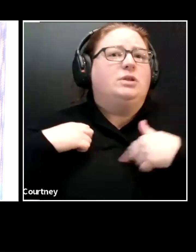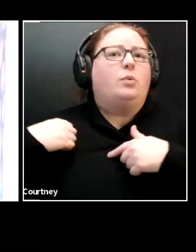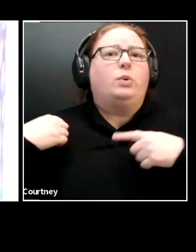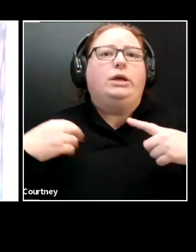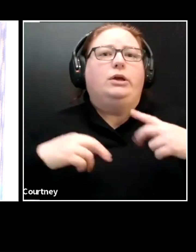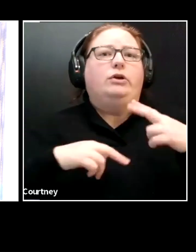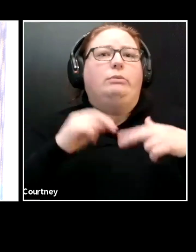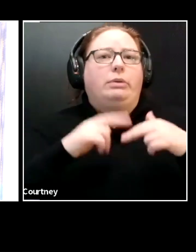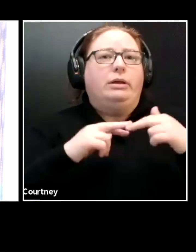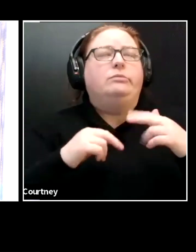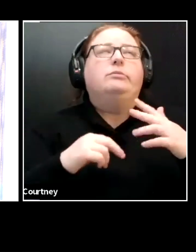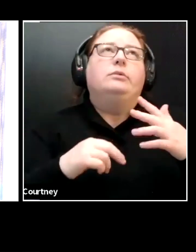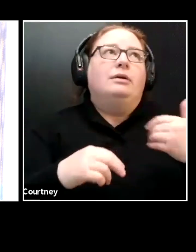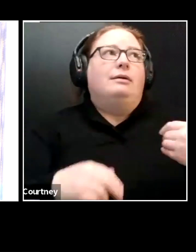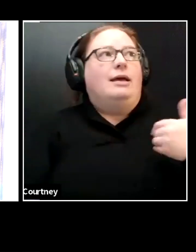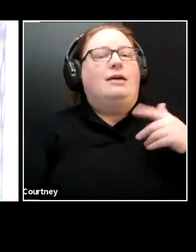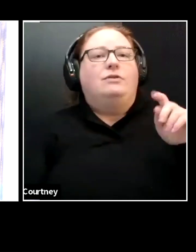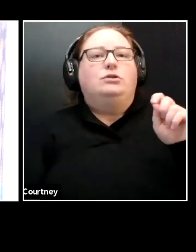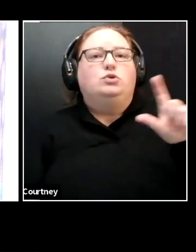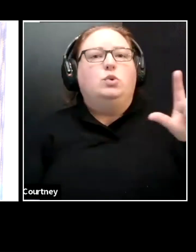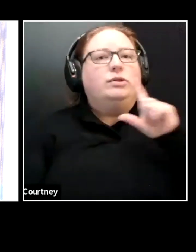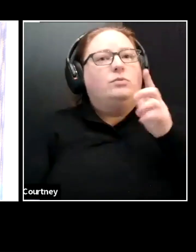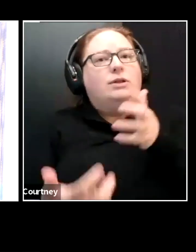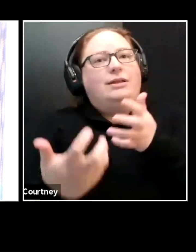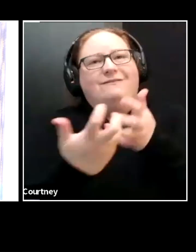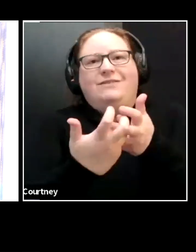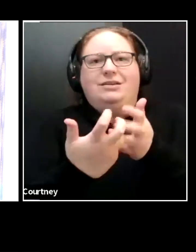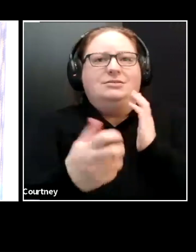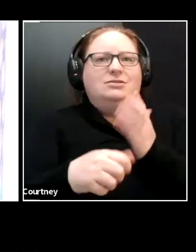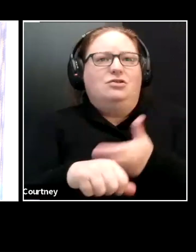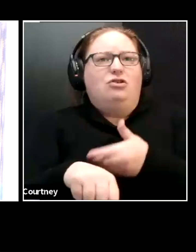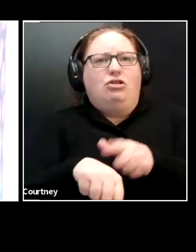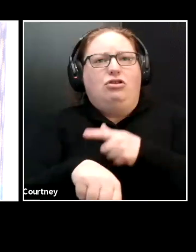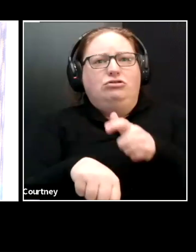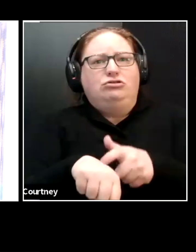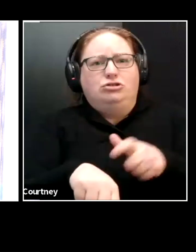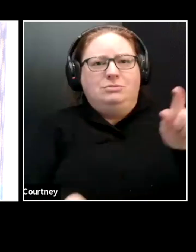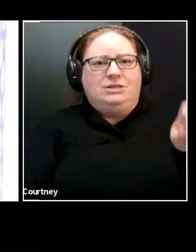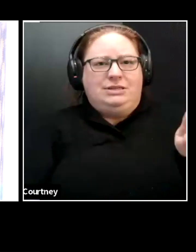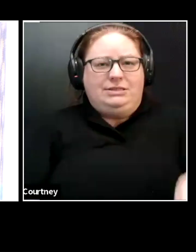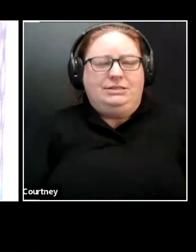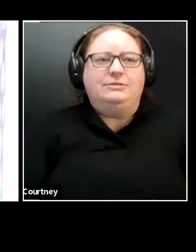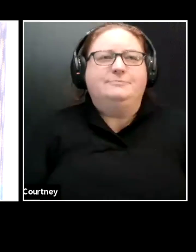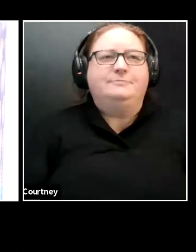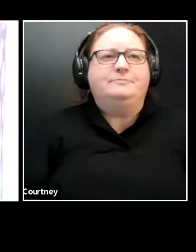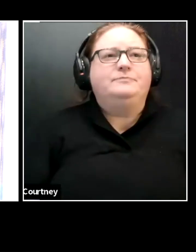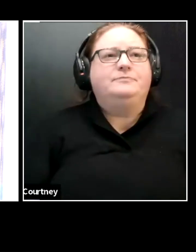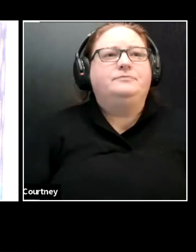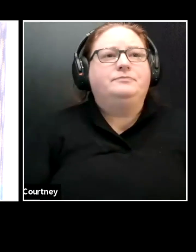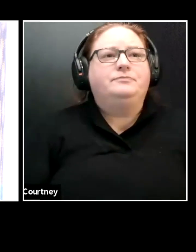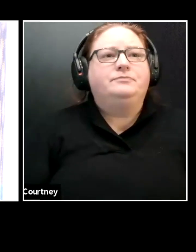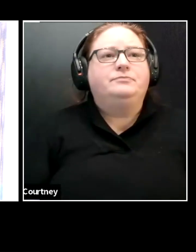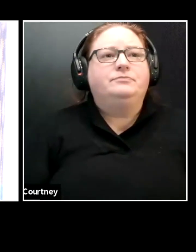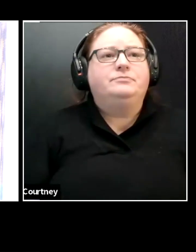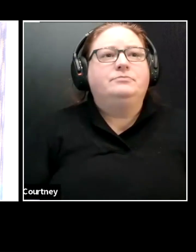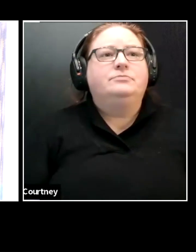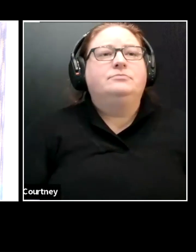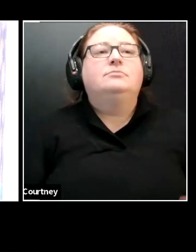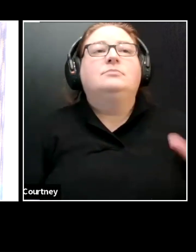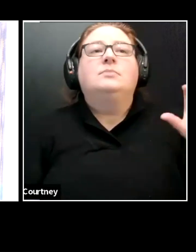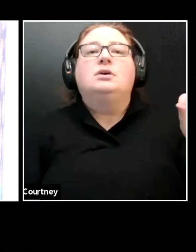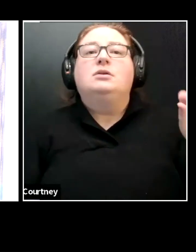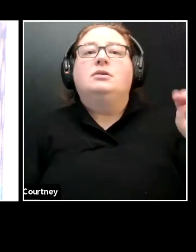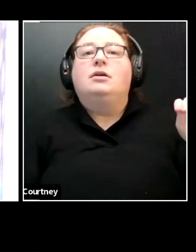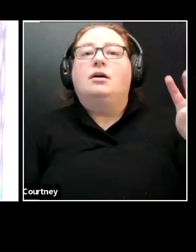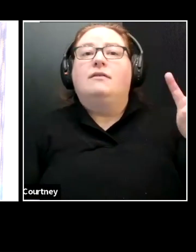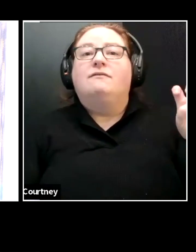use a tool that really fit our long-term um needs. Um uh Conveyal has taken some requests over time